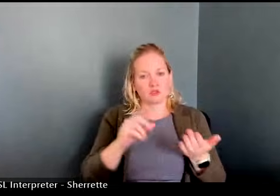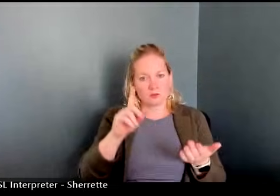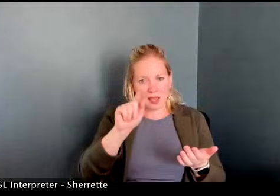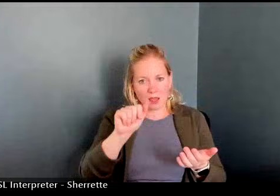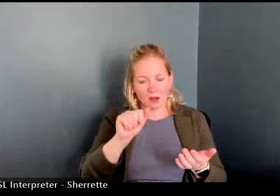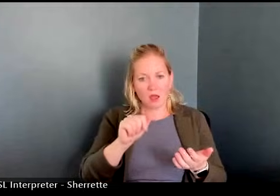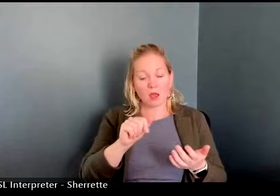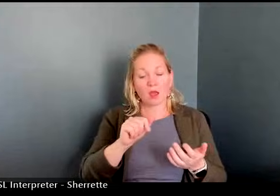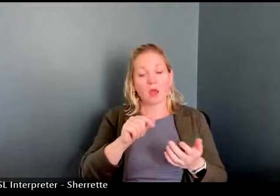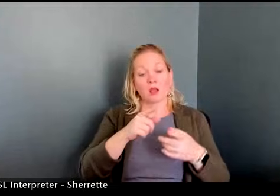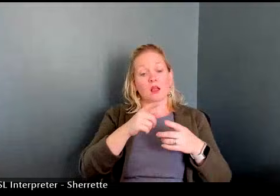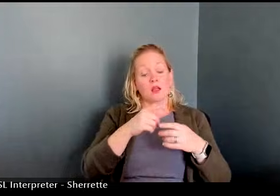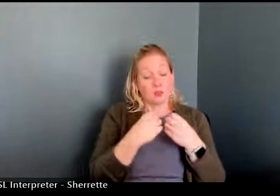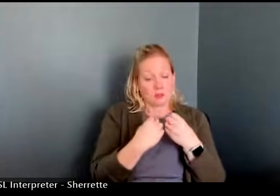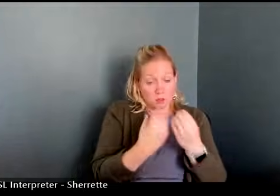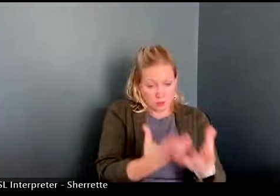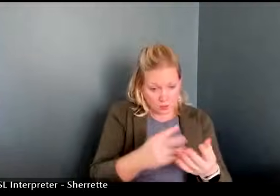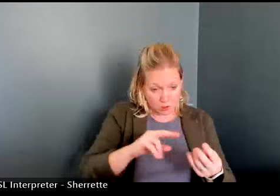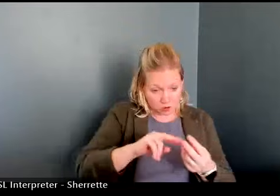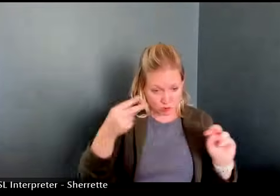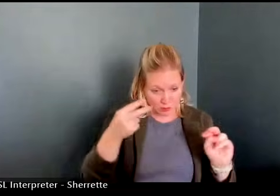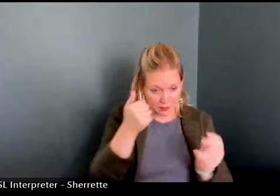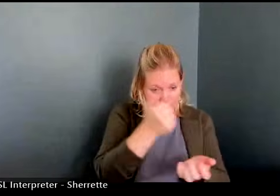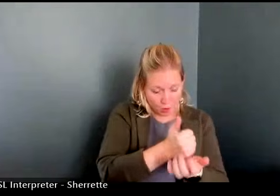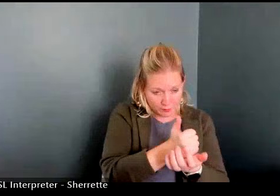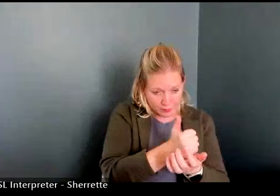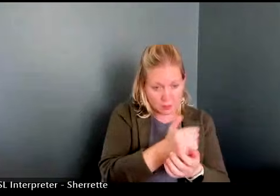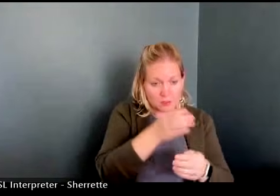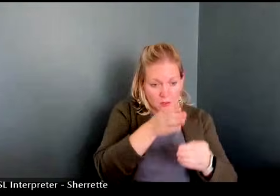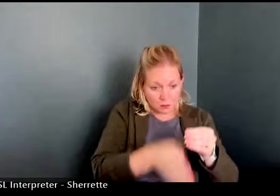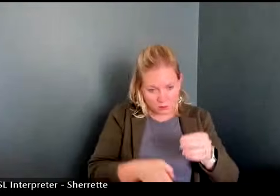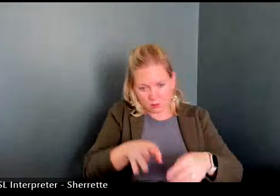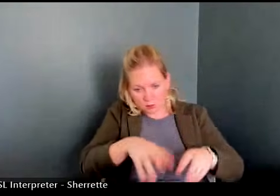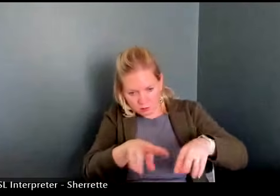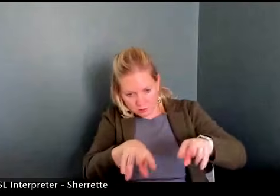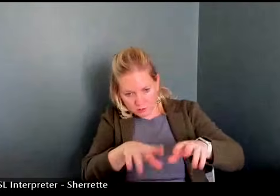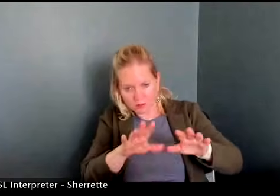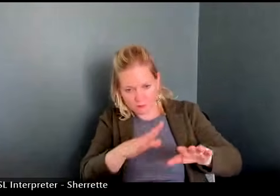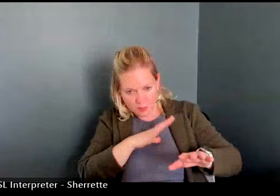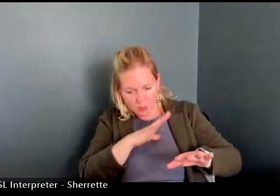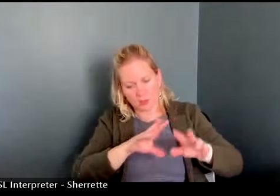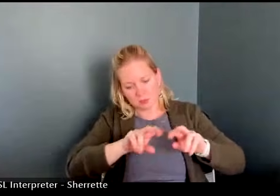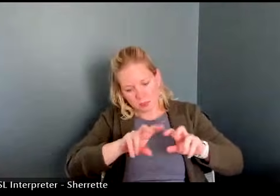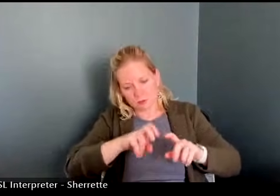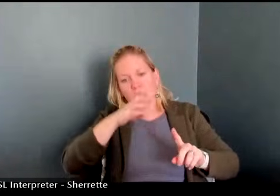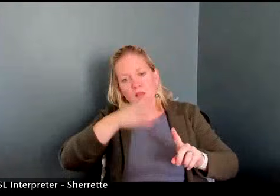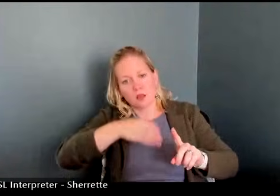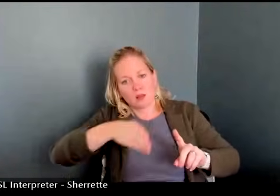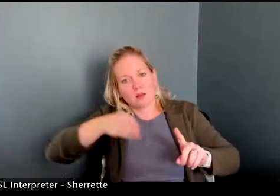administration of your gene therapy and looking at all those assessments. Because that is really